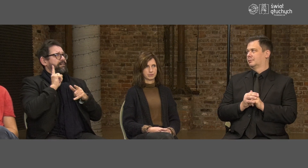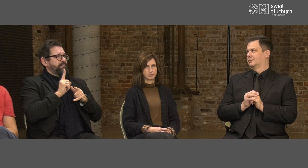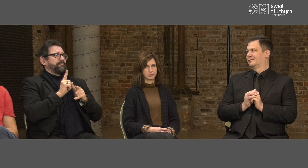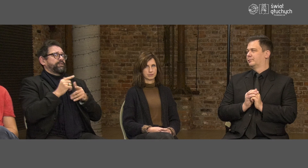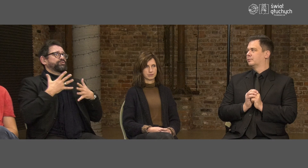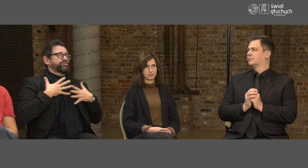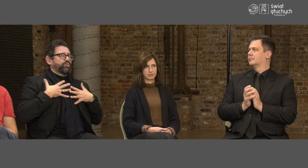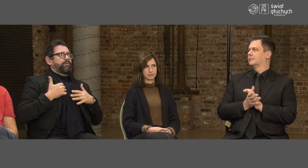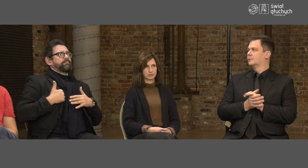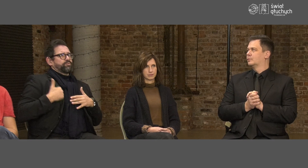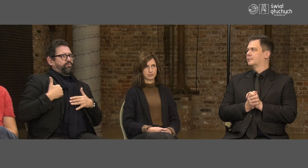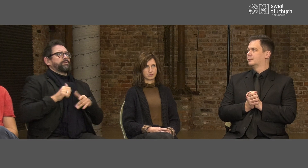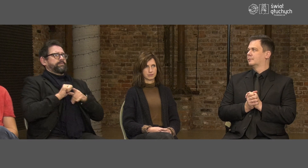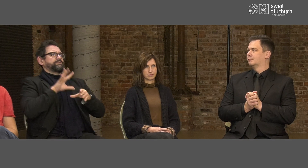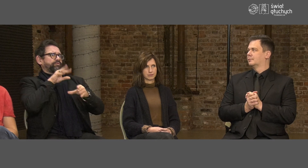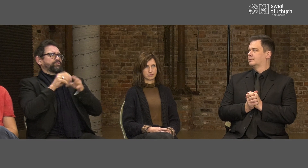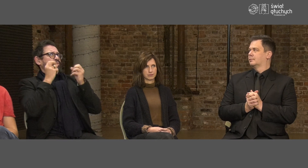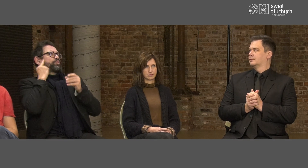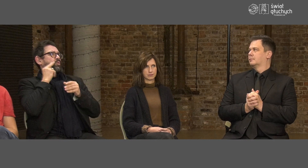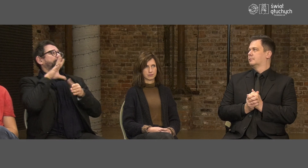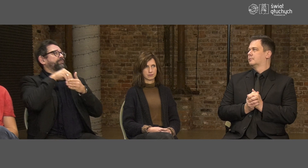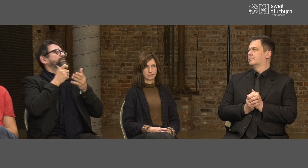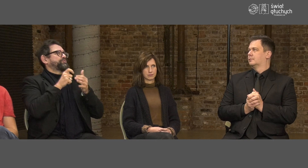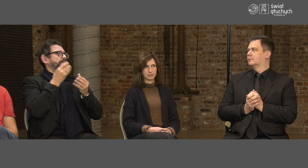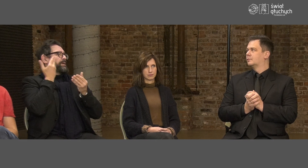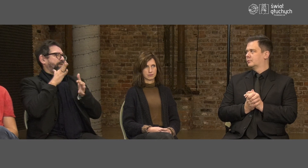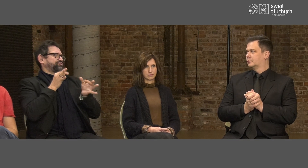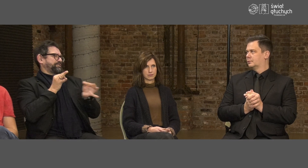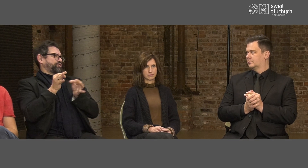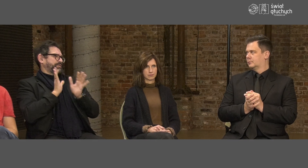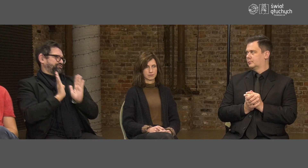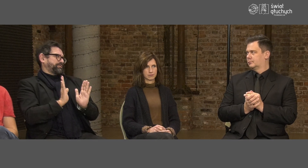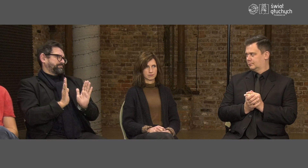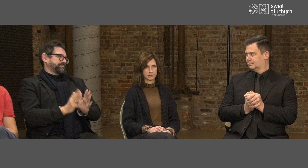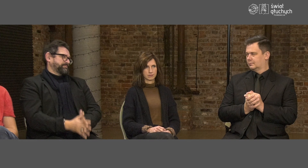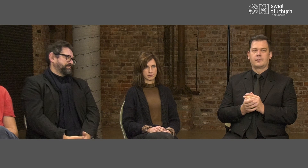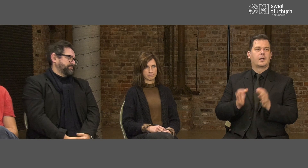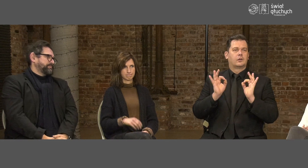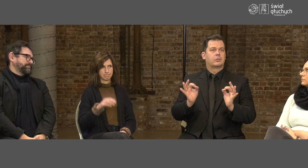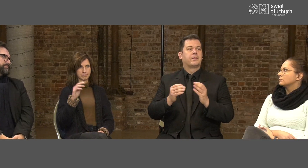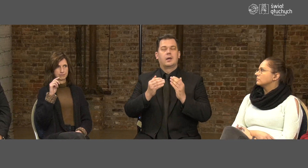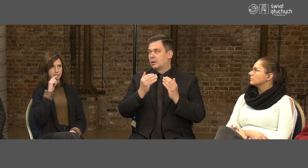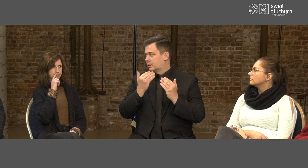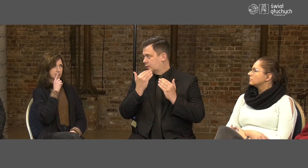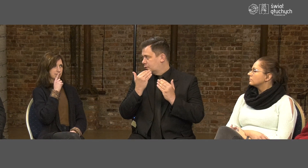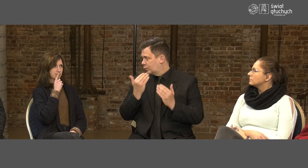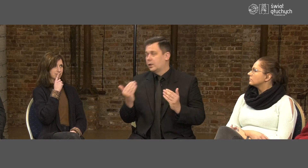I feel proud to be part of Deaf culture. It has a very historical significance. [Tomasz] Thank you.